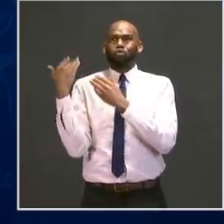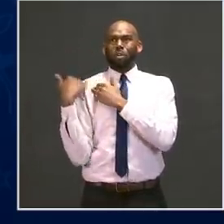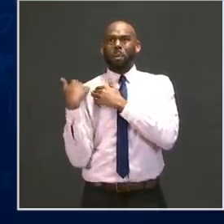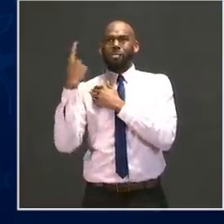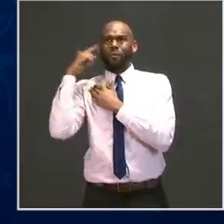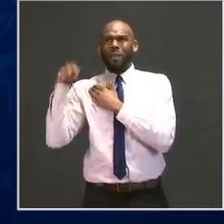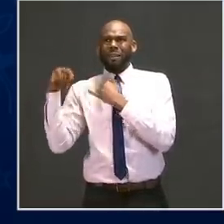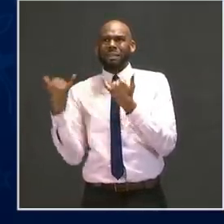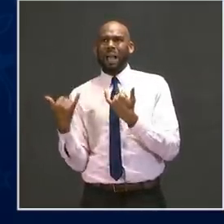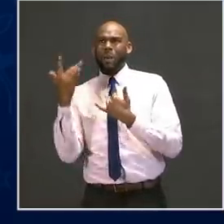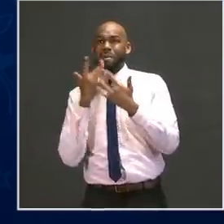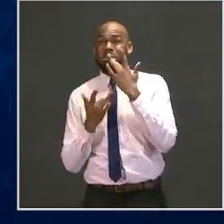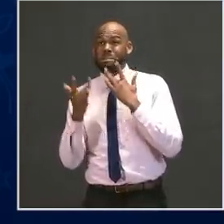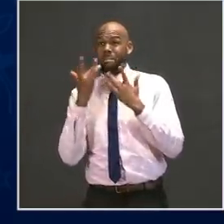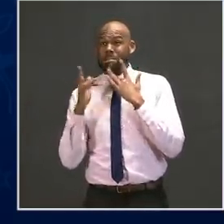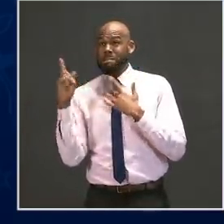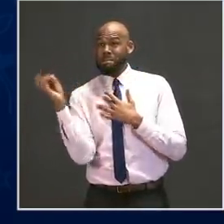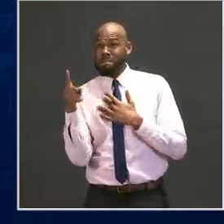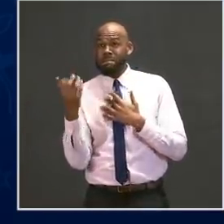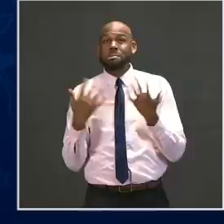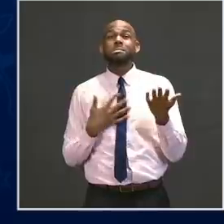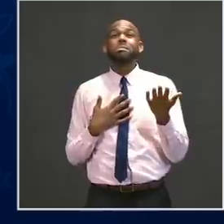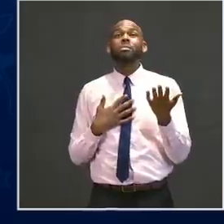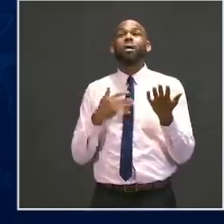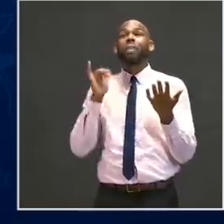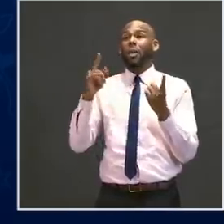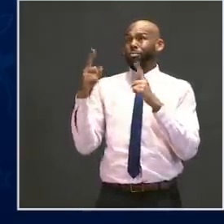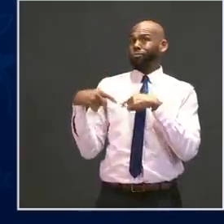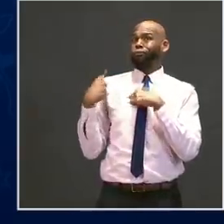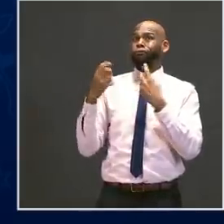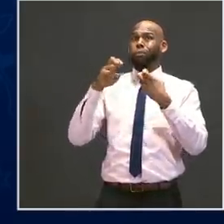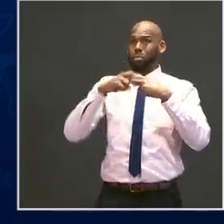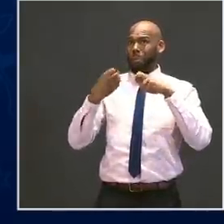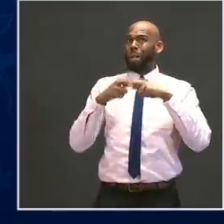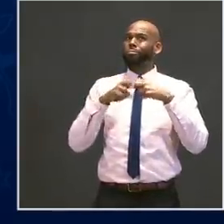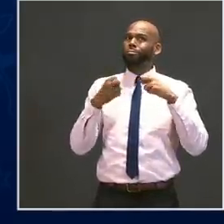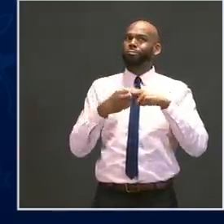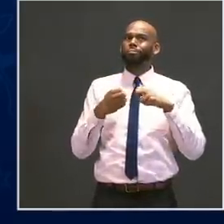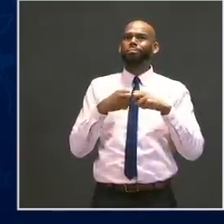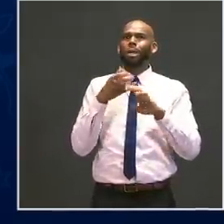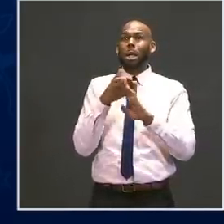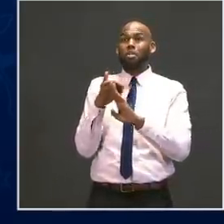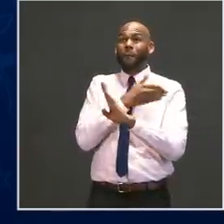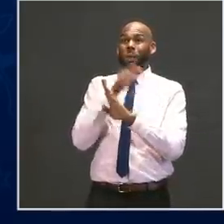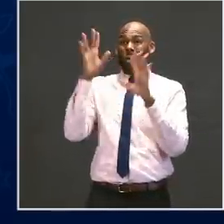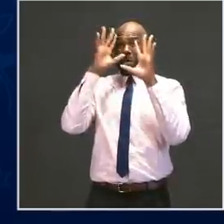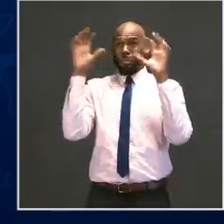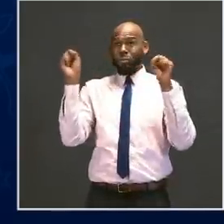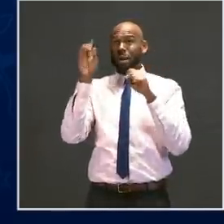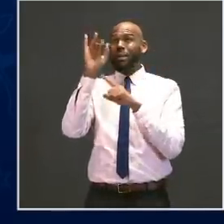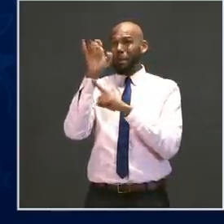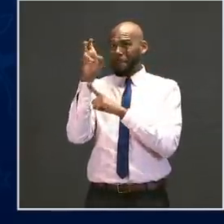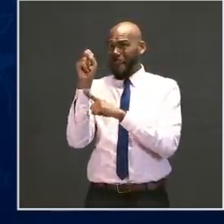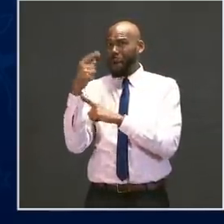Well, this has been a long-going issue, as you know, I think, from covering it long before President Biden took office and even before that.